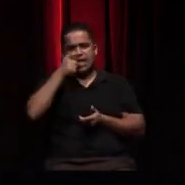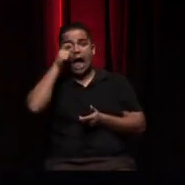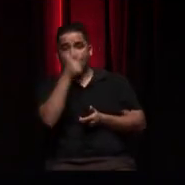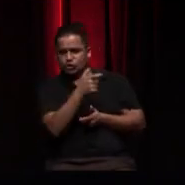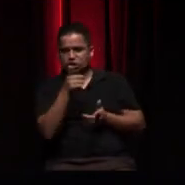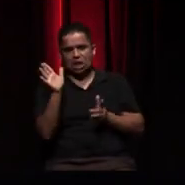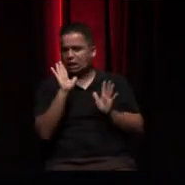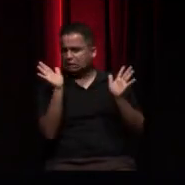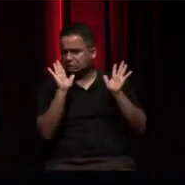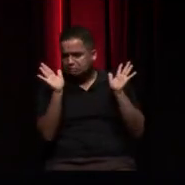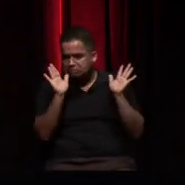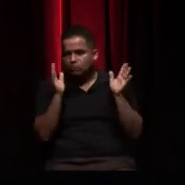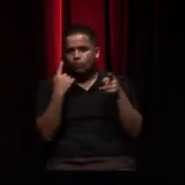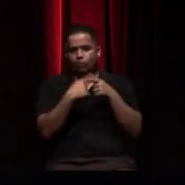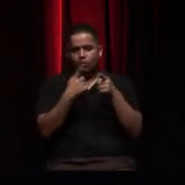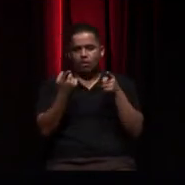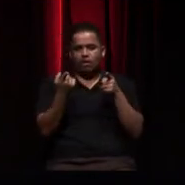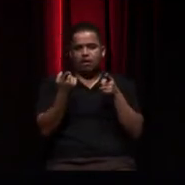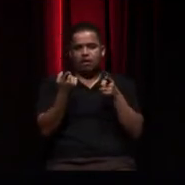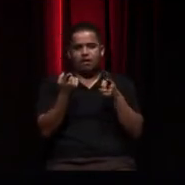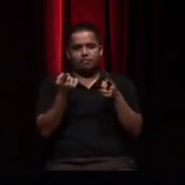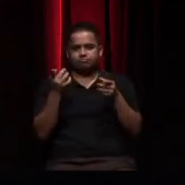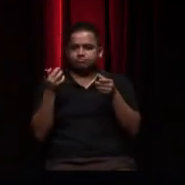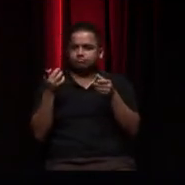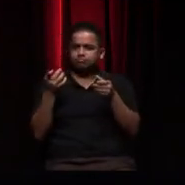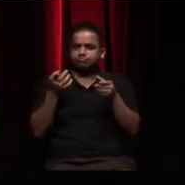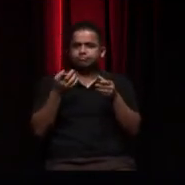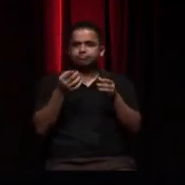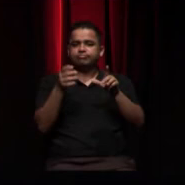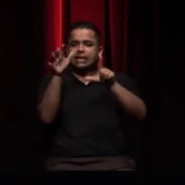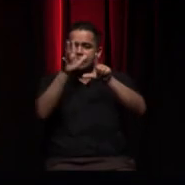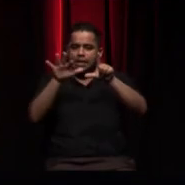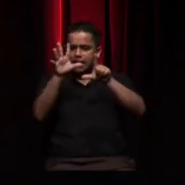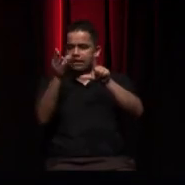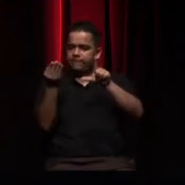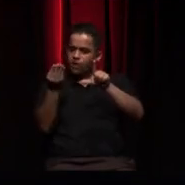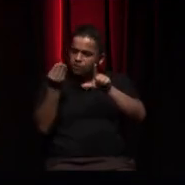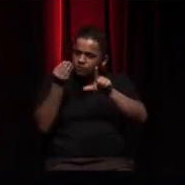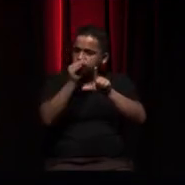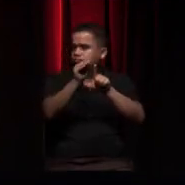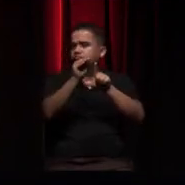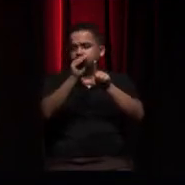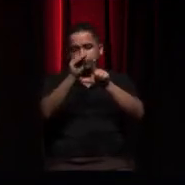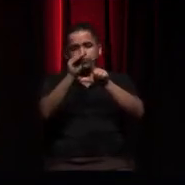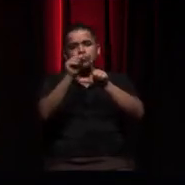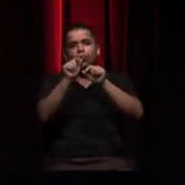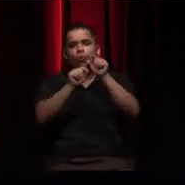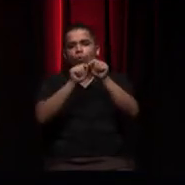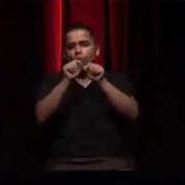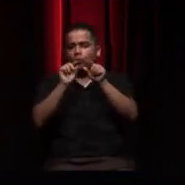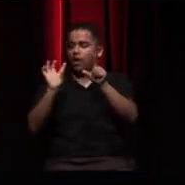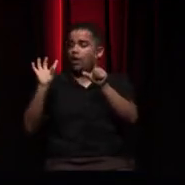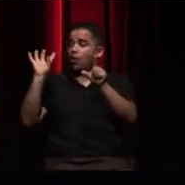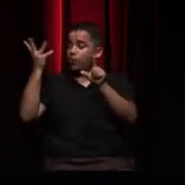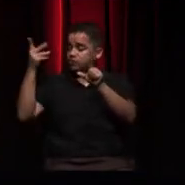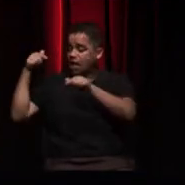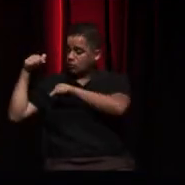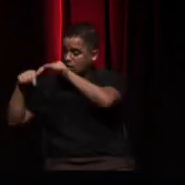as they were going to use the outcome of our work on their own proprietary platforms.